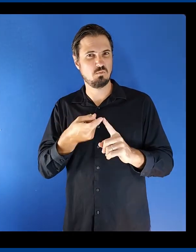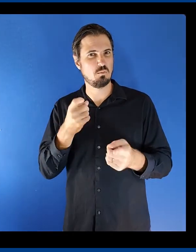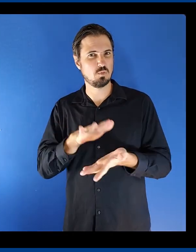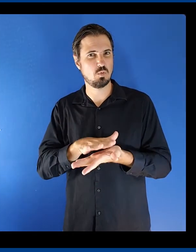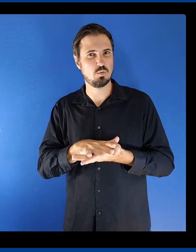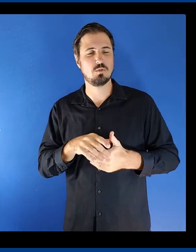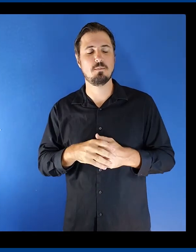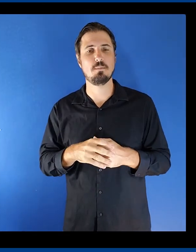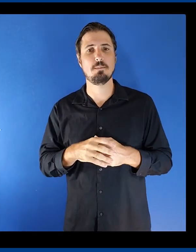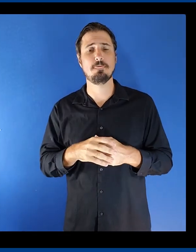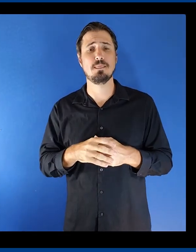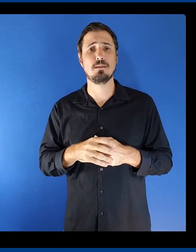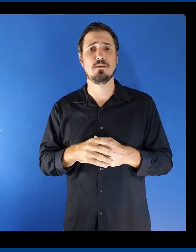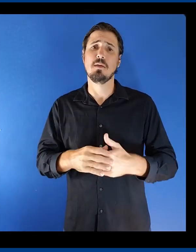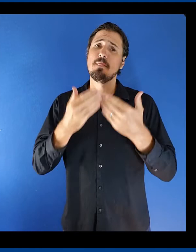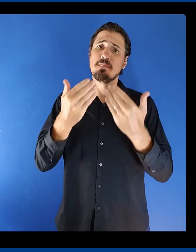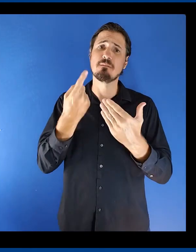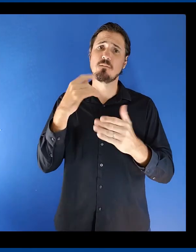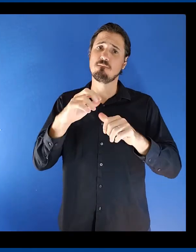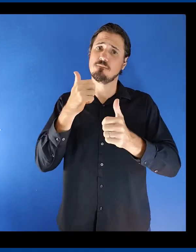Stay home as much as possible.